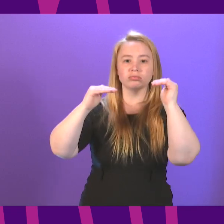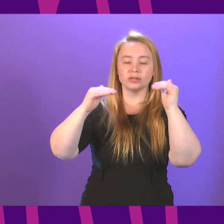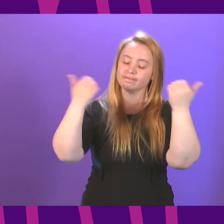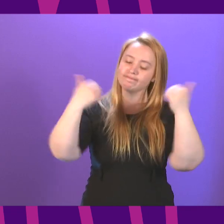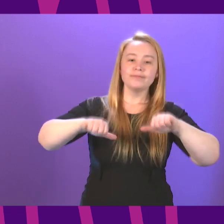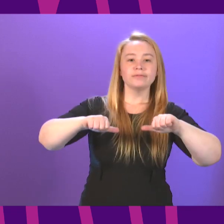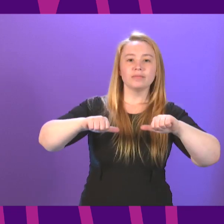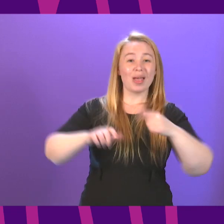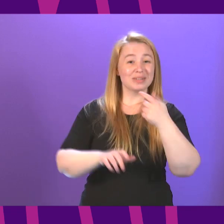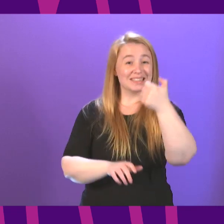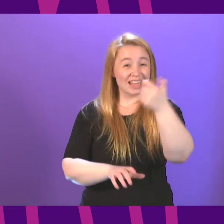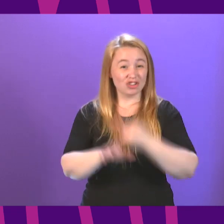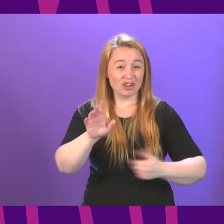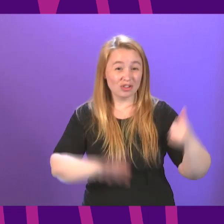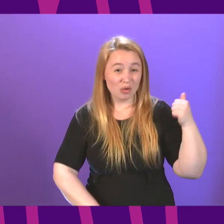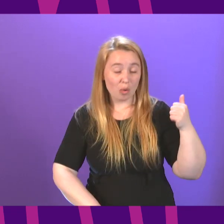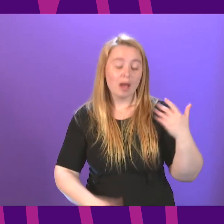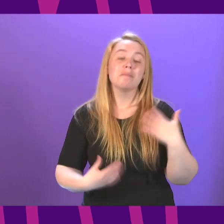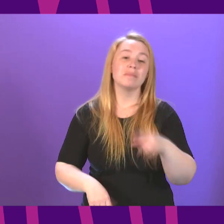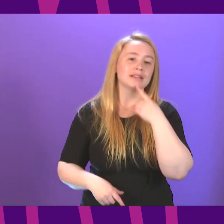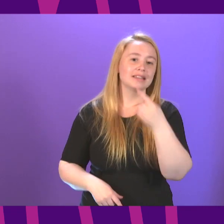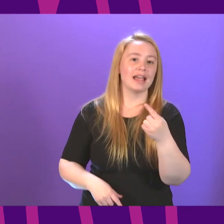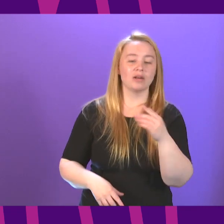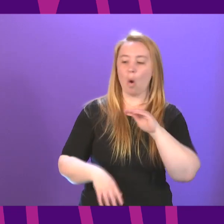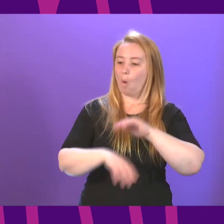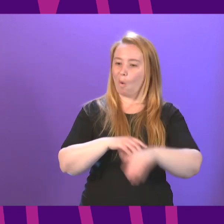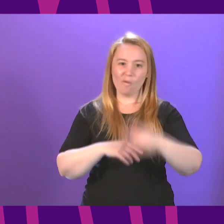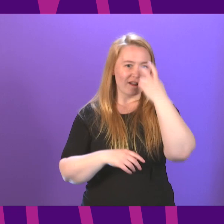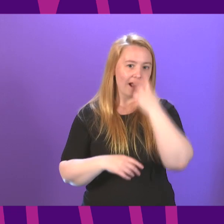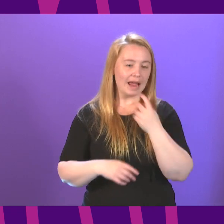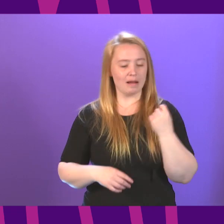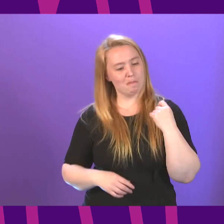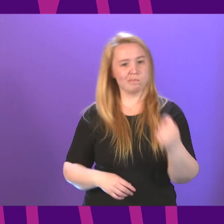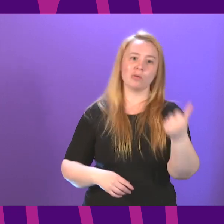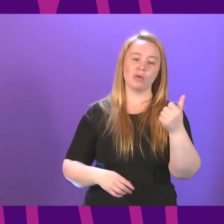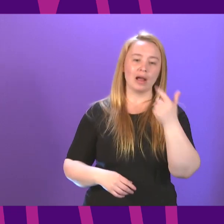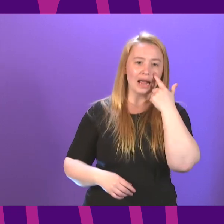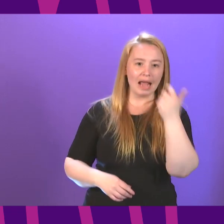“It will not be done overnight,” she predicted, but we have had 2,000 overnights since then.